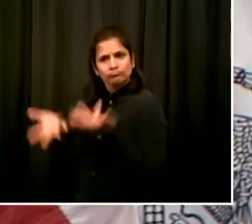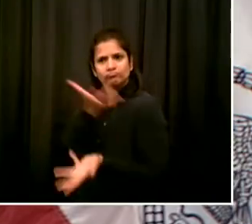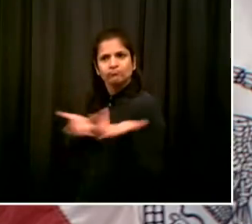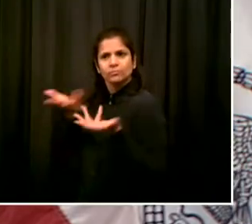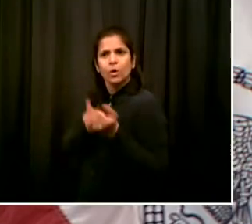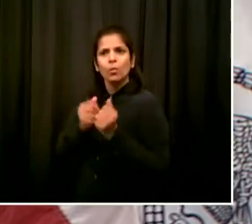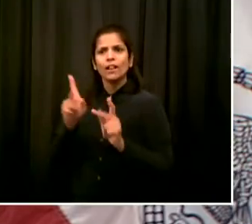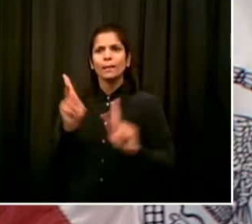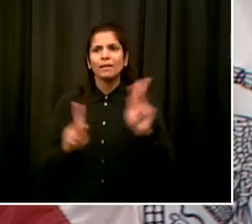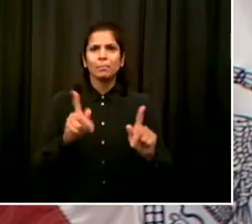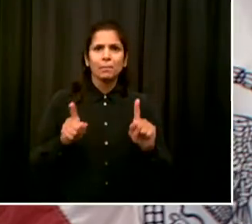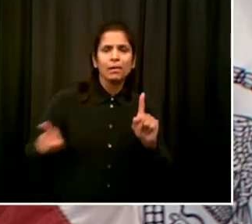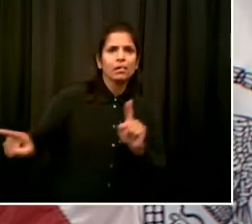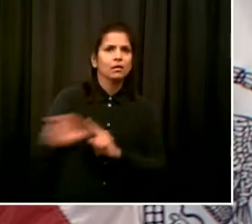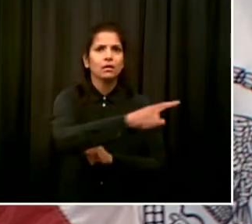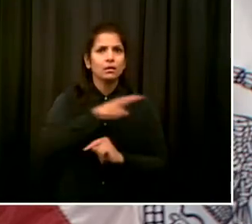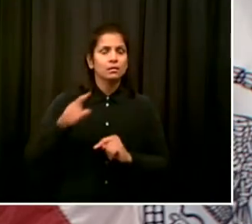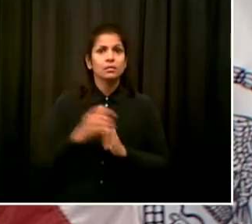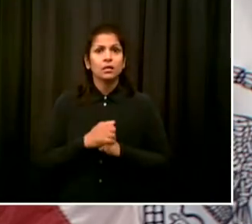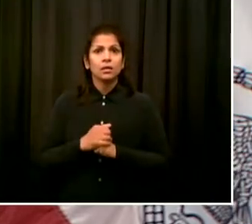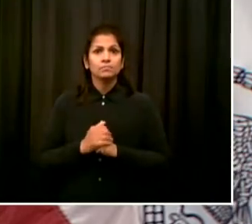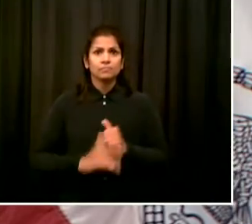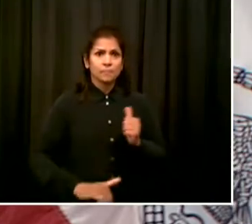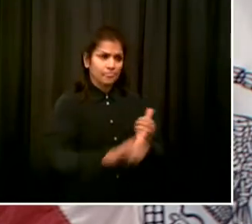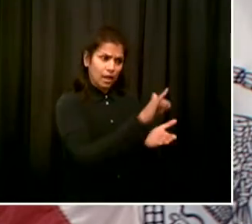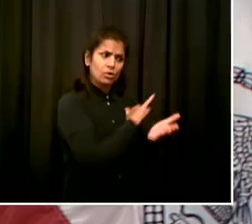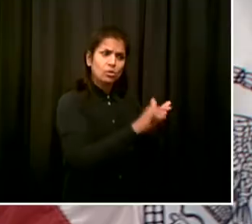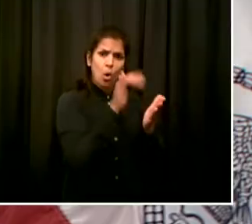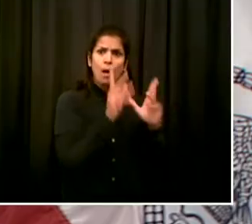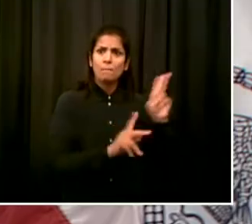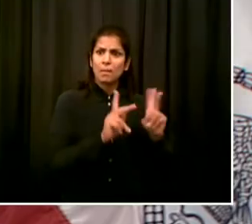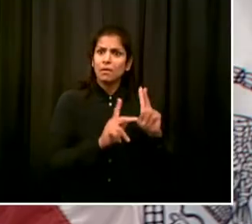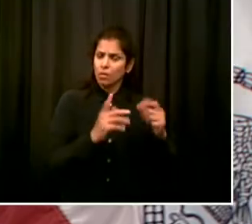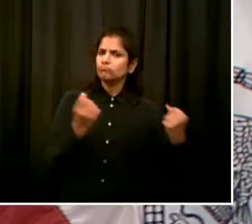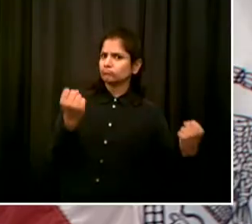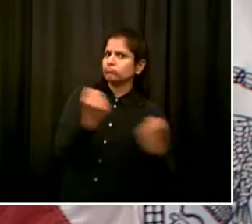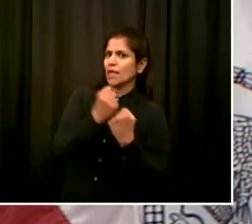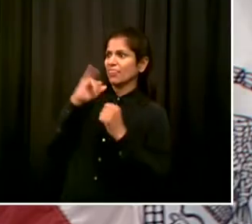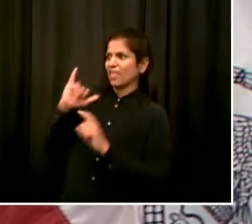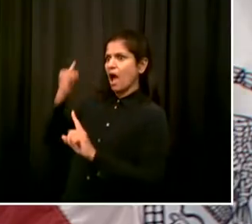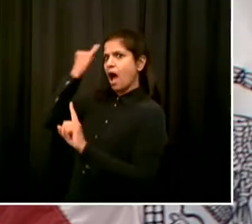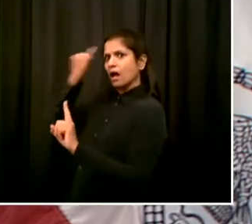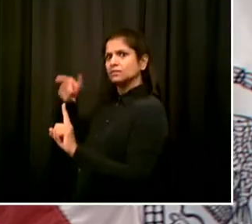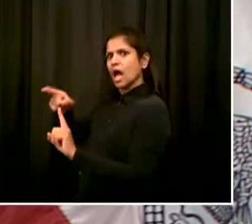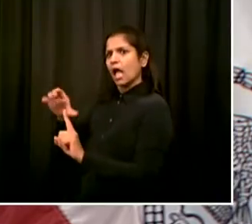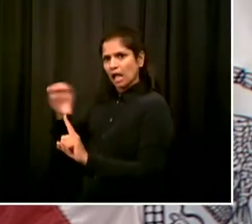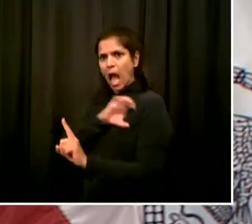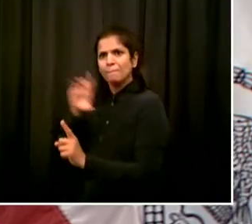I THINK THE VAST MAJORITYO F NEW YORKERS BELIEVE IN THE NYPD NAD WANT TO SEE THE NYPD IMPROVE IN